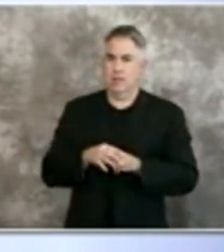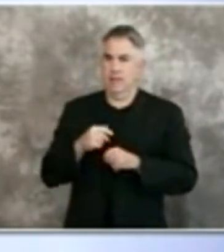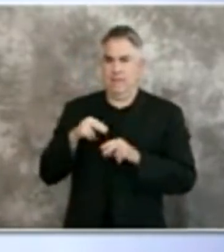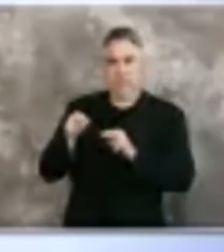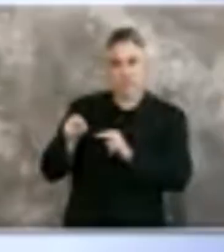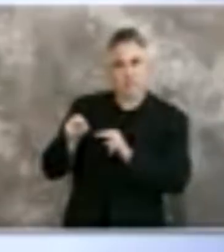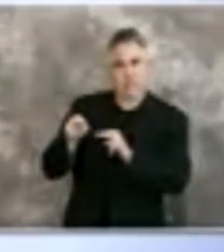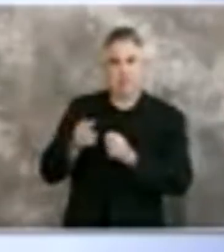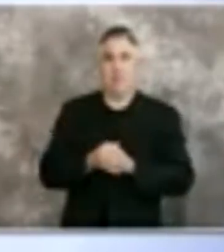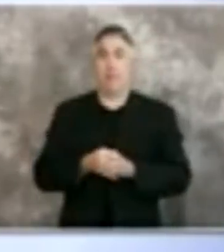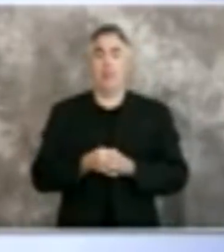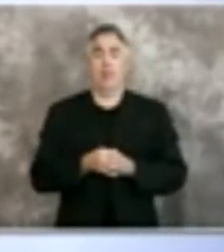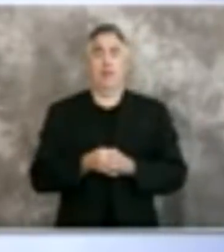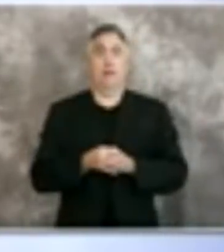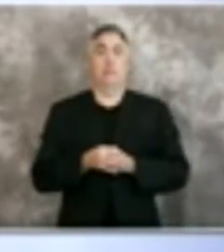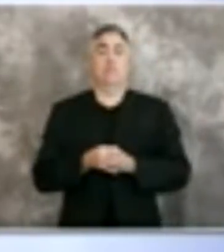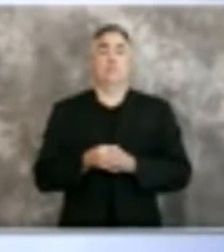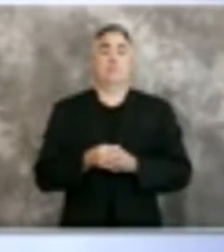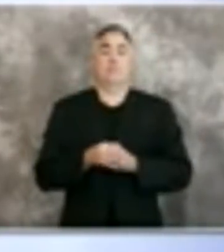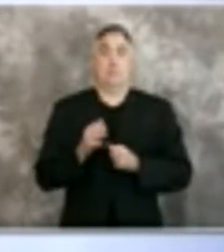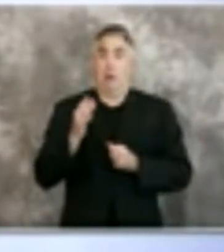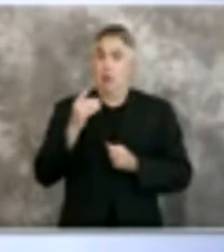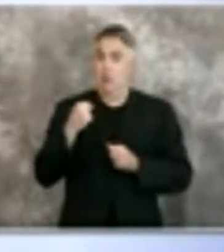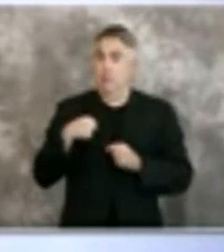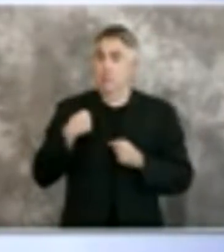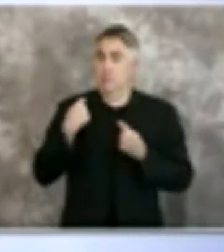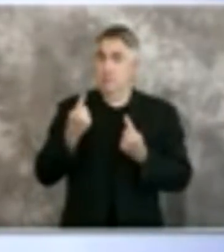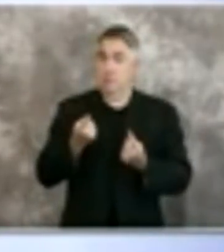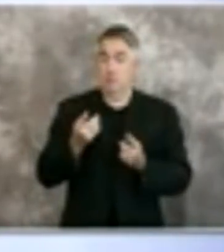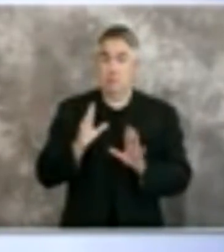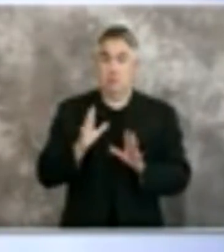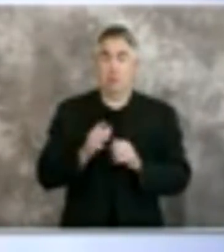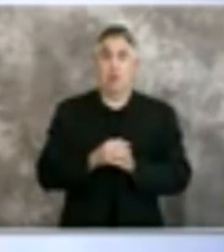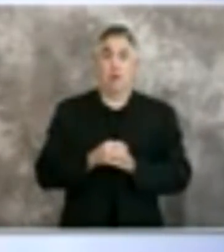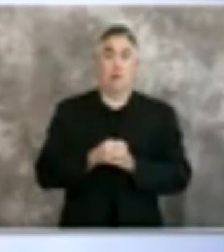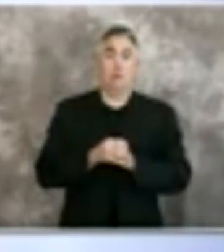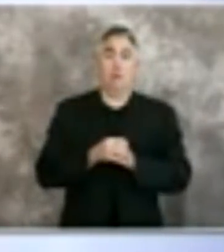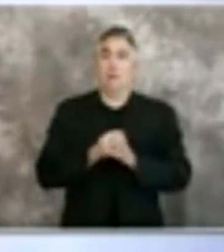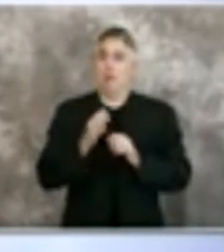THAT OFTEN TIMES WE WE TAKE ACTION. WHEN IT MAY NOT HEAR